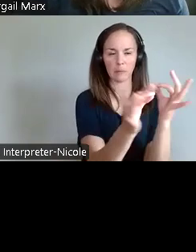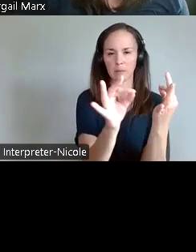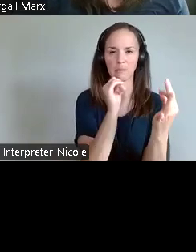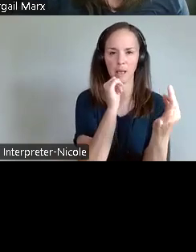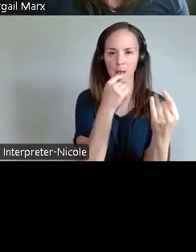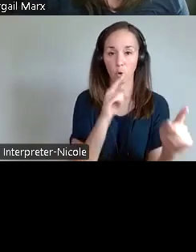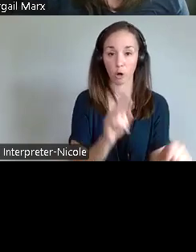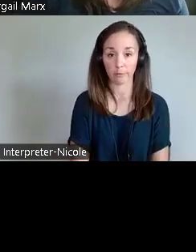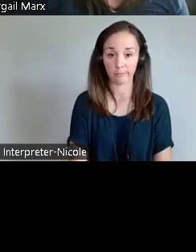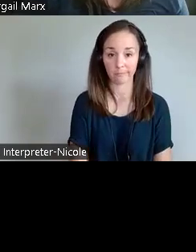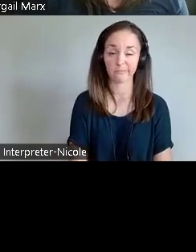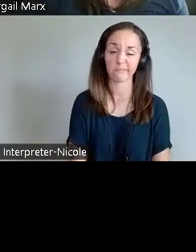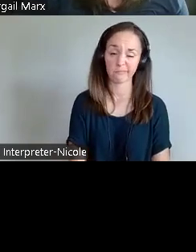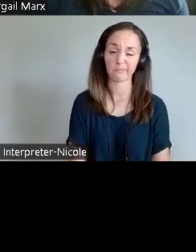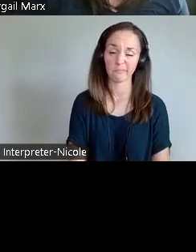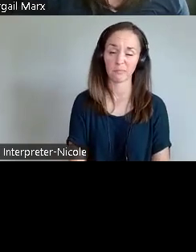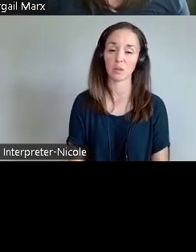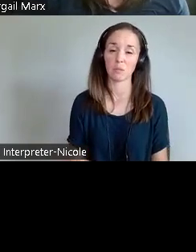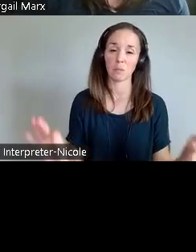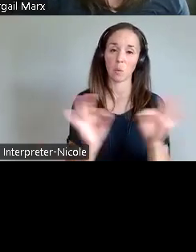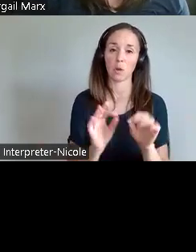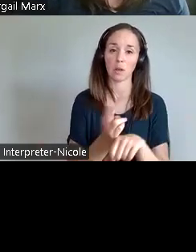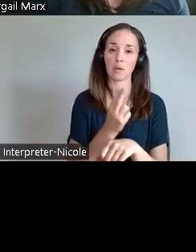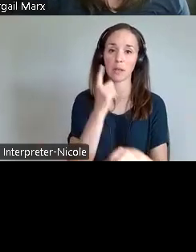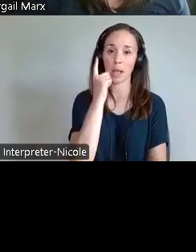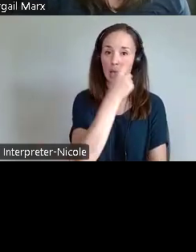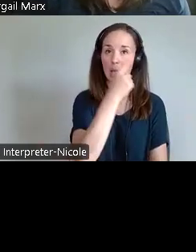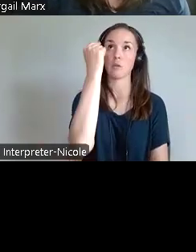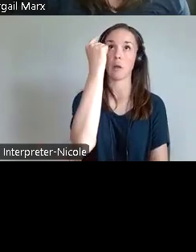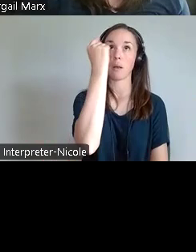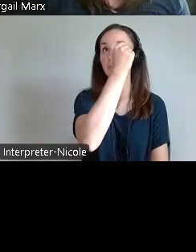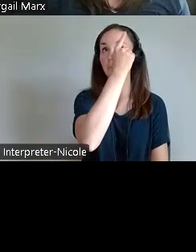So being proactive about using eye drops and helping somebody who's using eye gaze